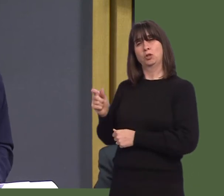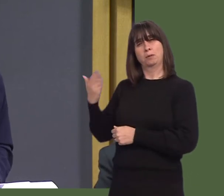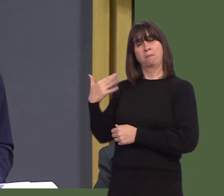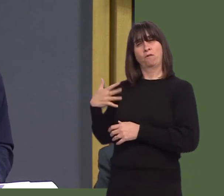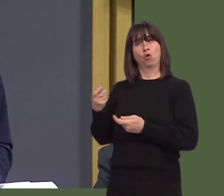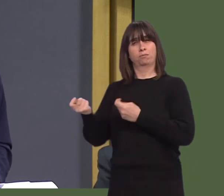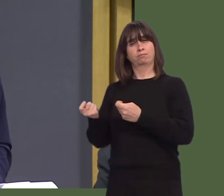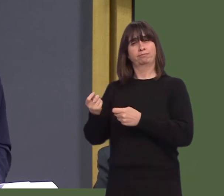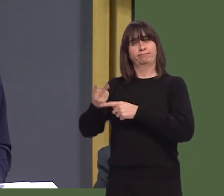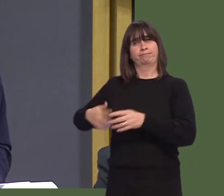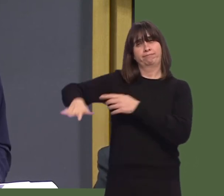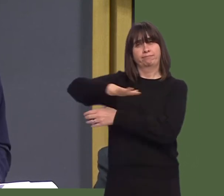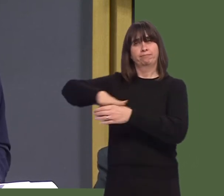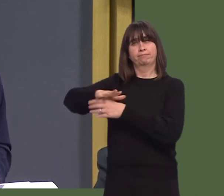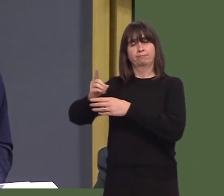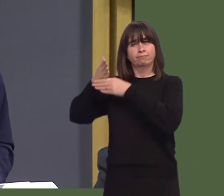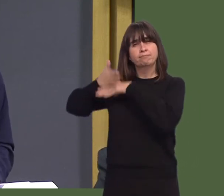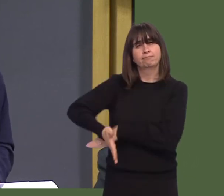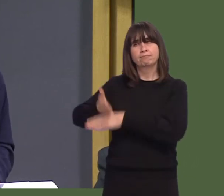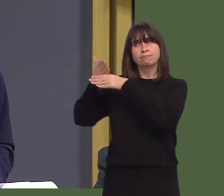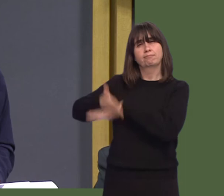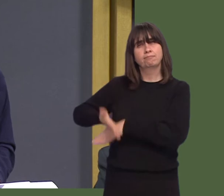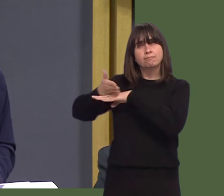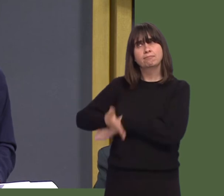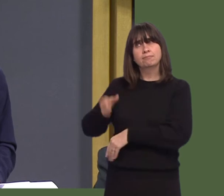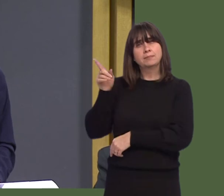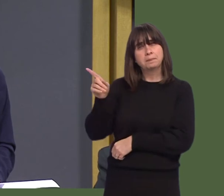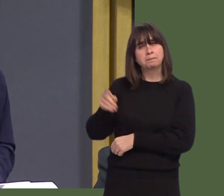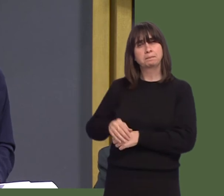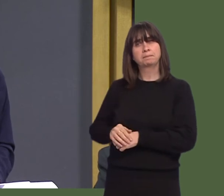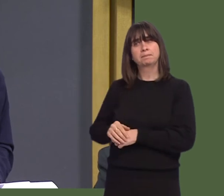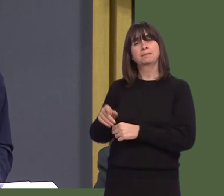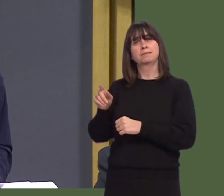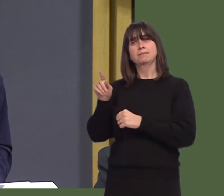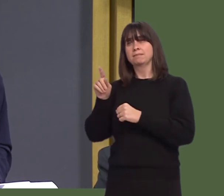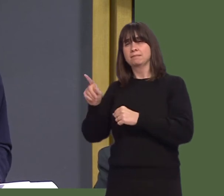shop in Wales by offering them tax breaks once we are free from EU state-aid rules?